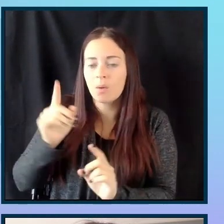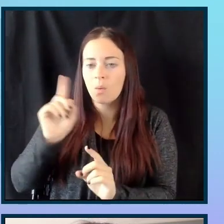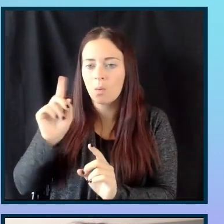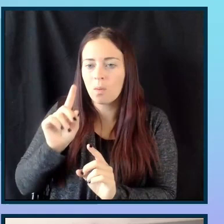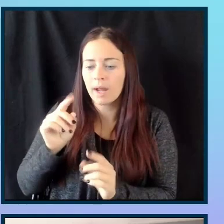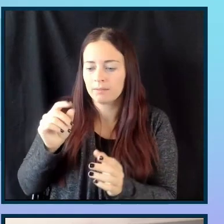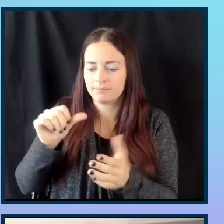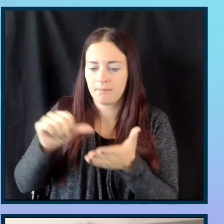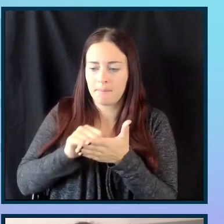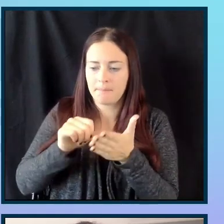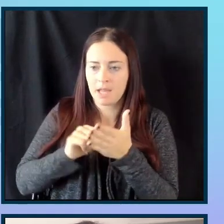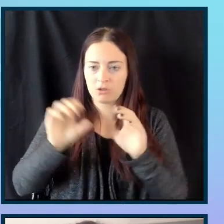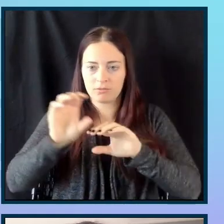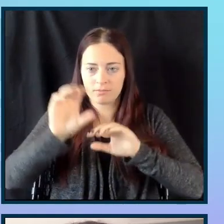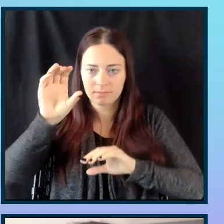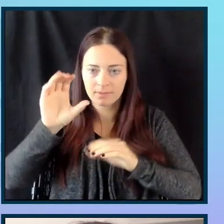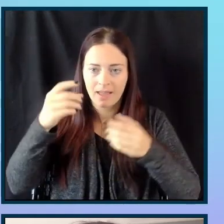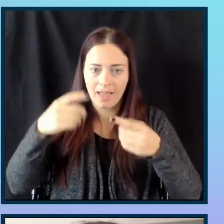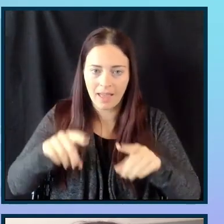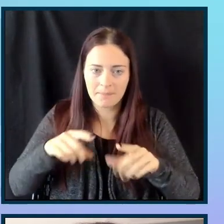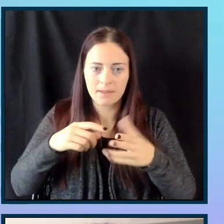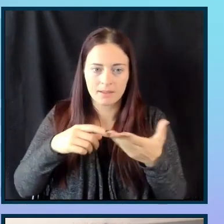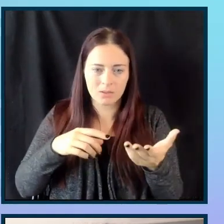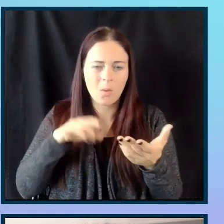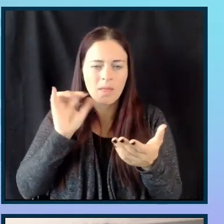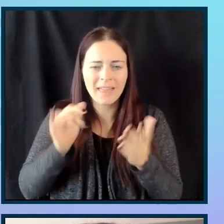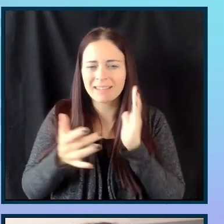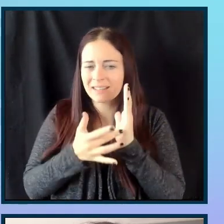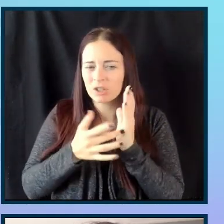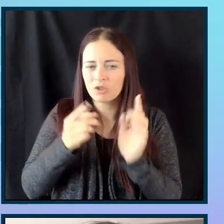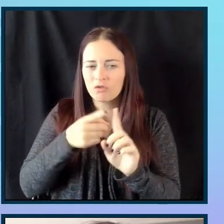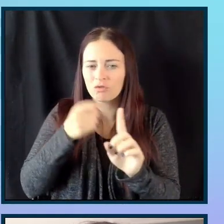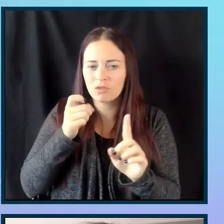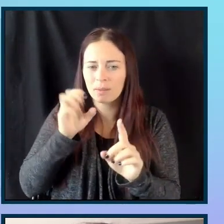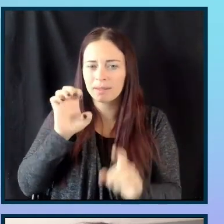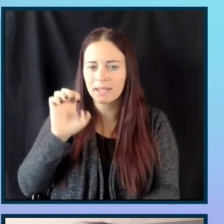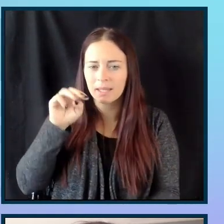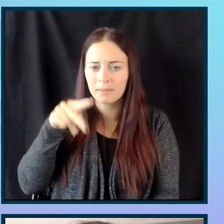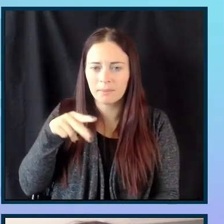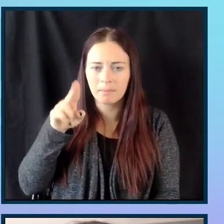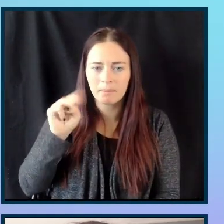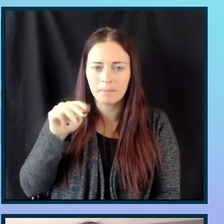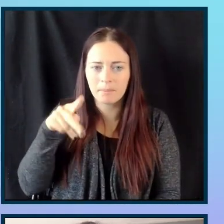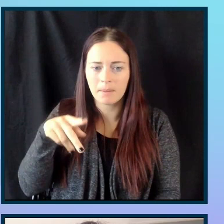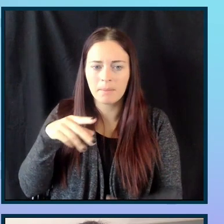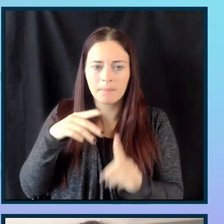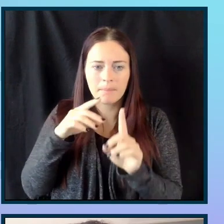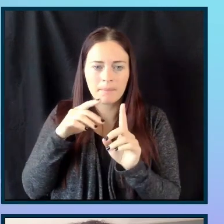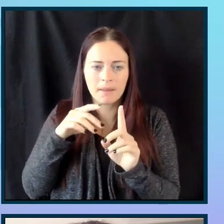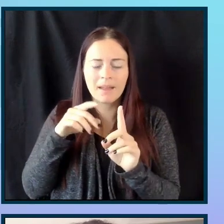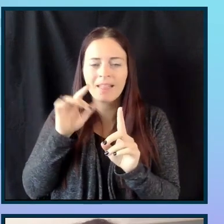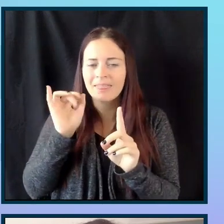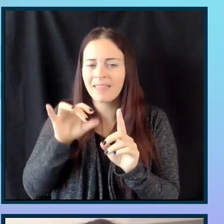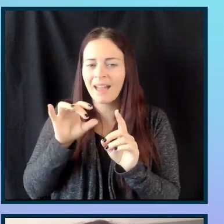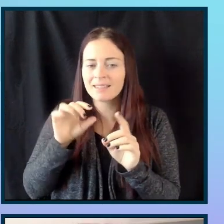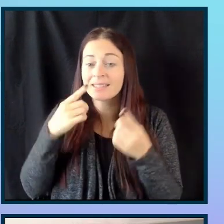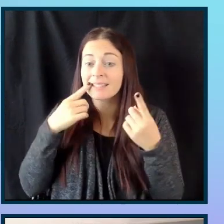This is a technology that comes from EPUB. And usually we, this success criterion is mostly relevant to,